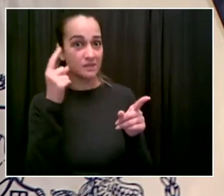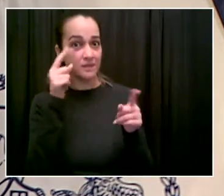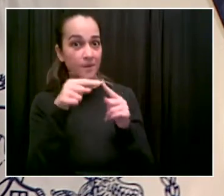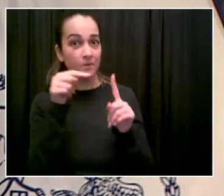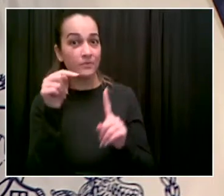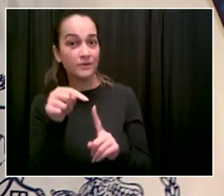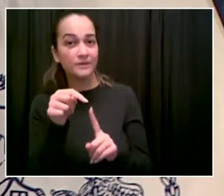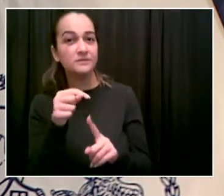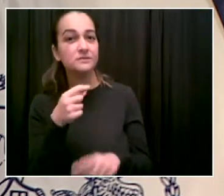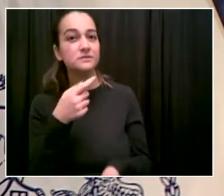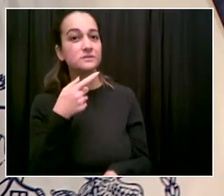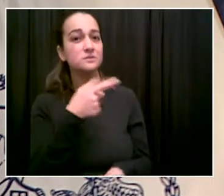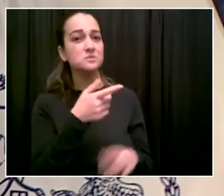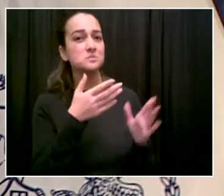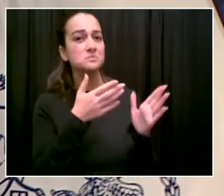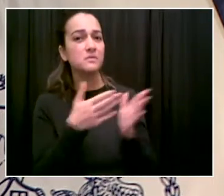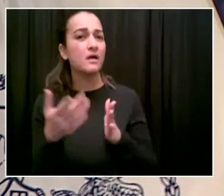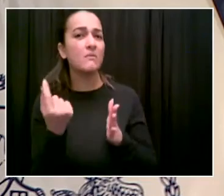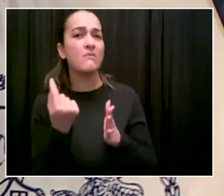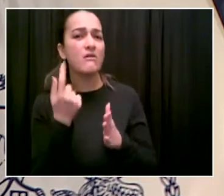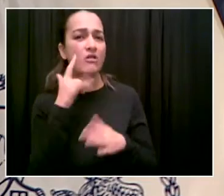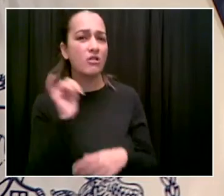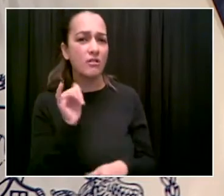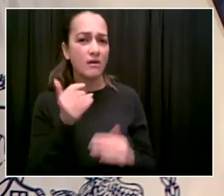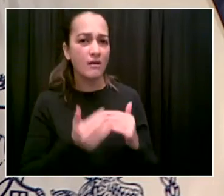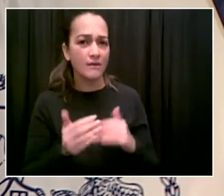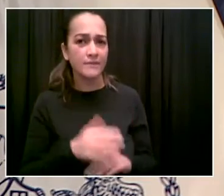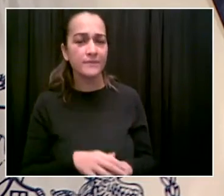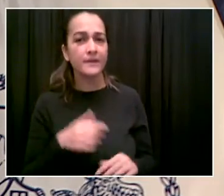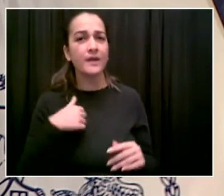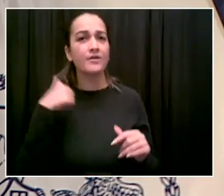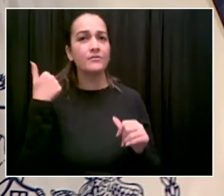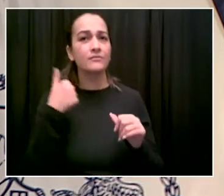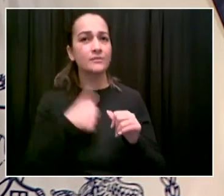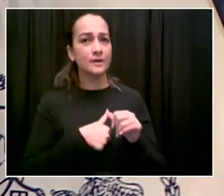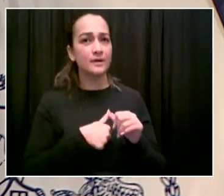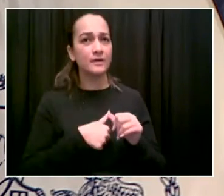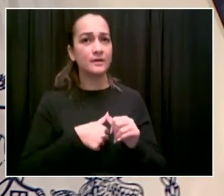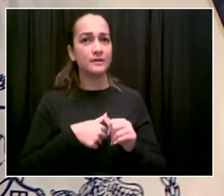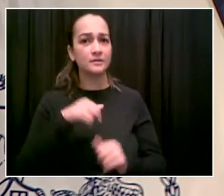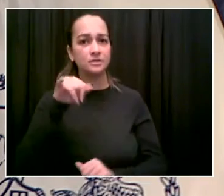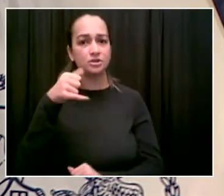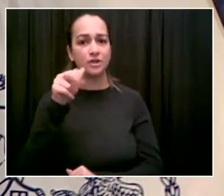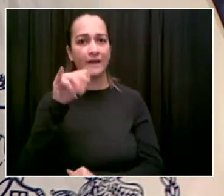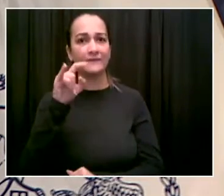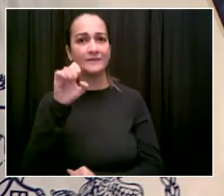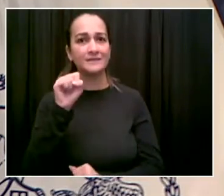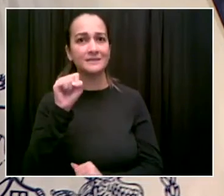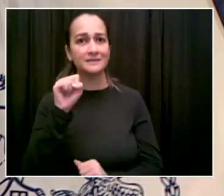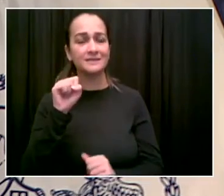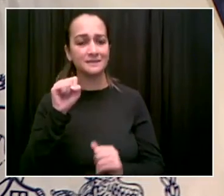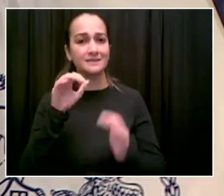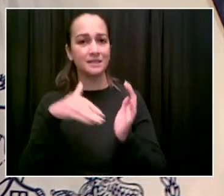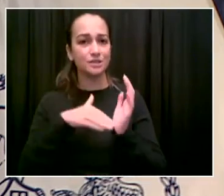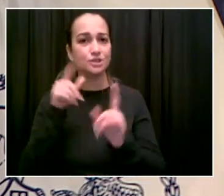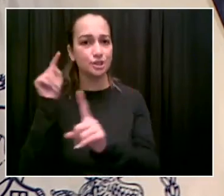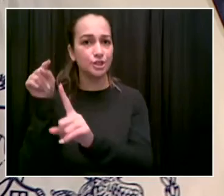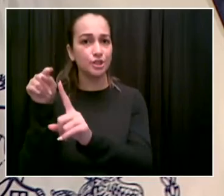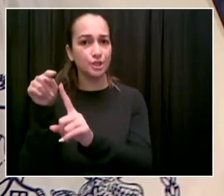PEOPLEG O FOR THAT? WE DON'T HAVE SOME OF THE LARGER VENUES THAT WERE MAYBE